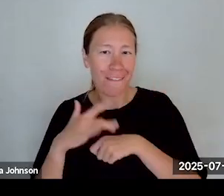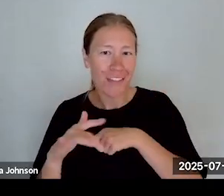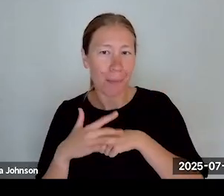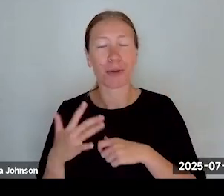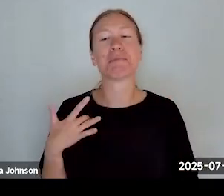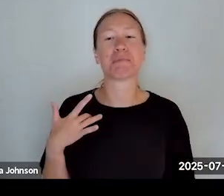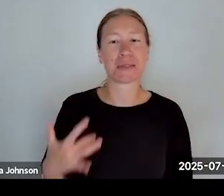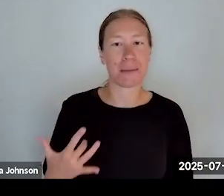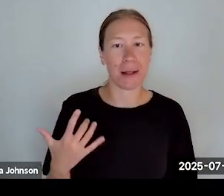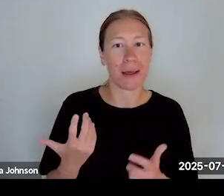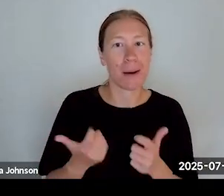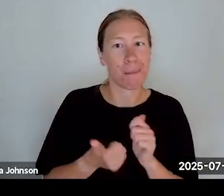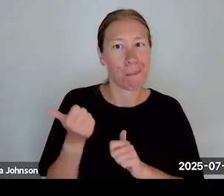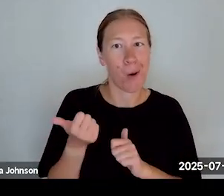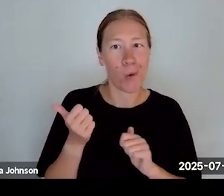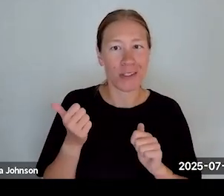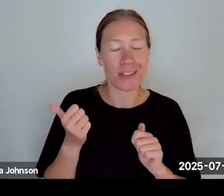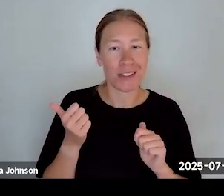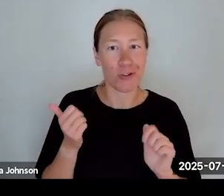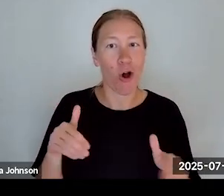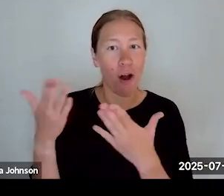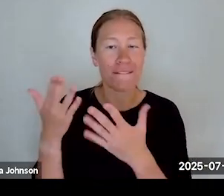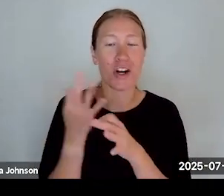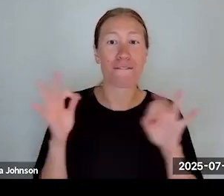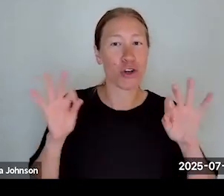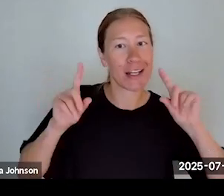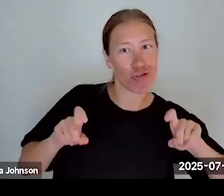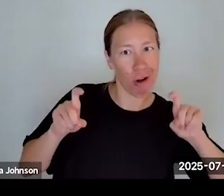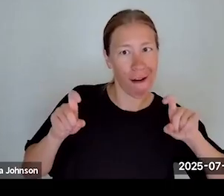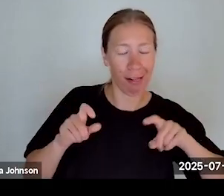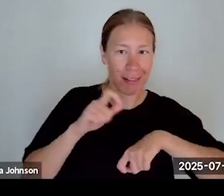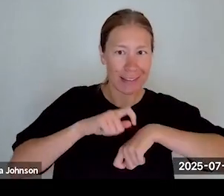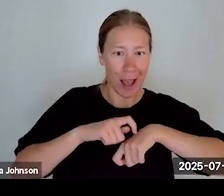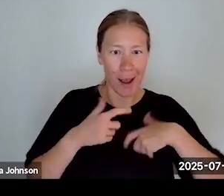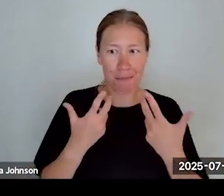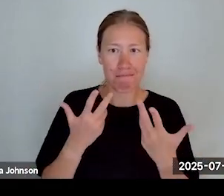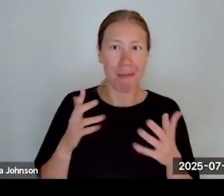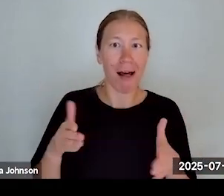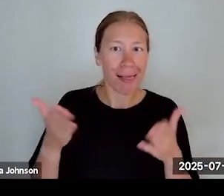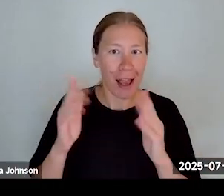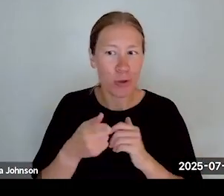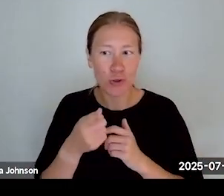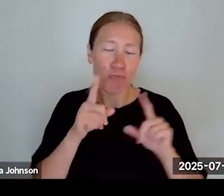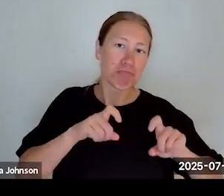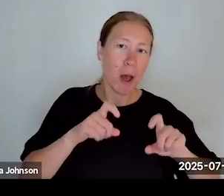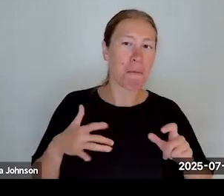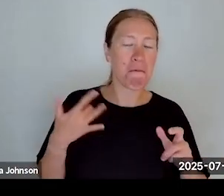do offer a free trial that allows to assess which program is gonna work best for their needs, their working style,